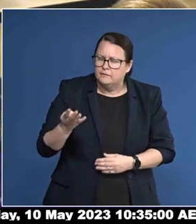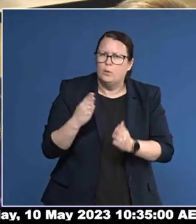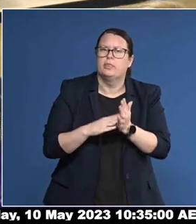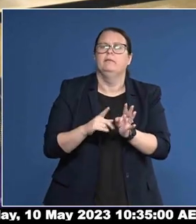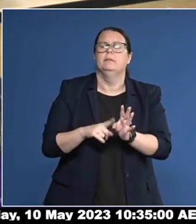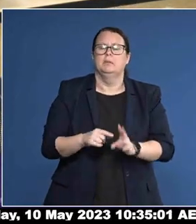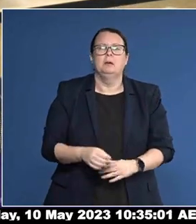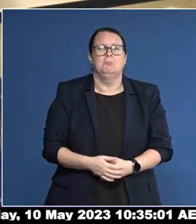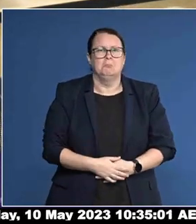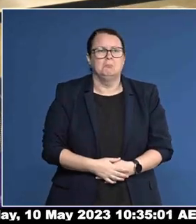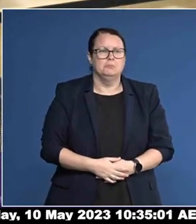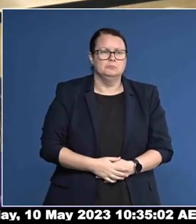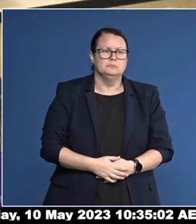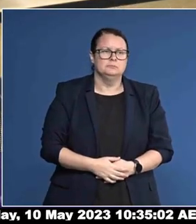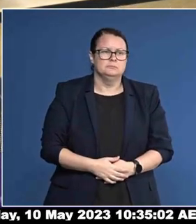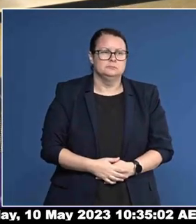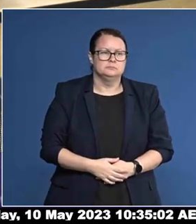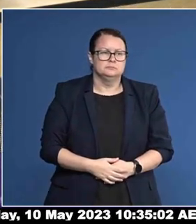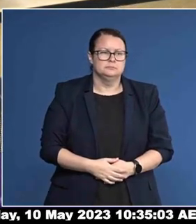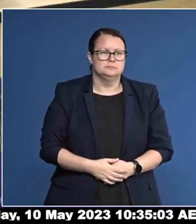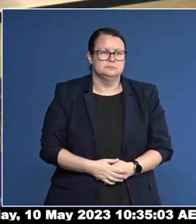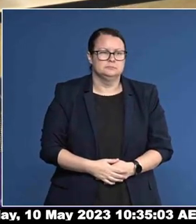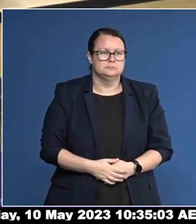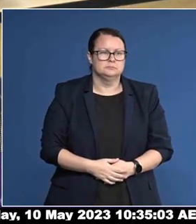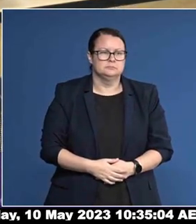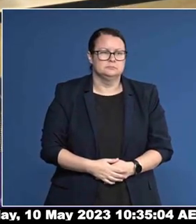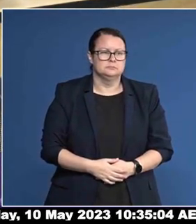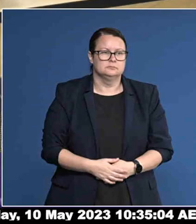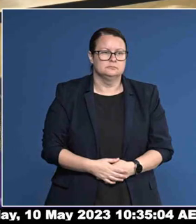Have you - do you have a statement in front of you?